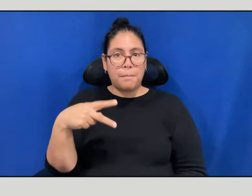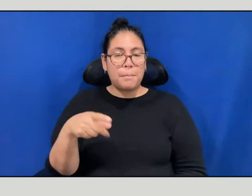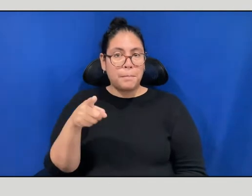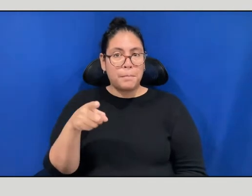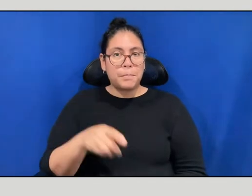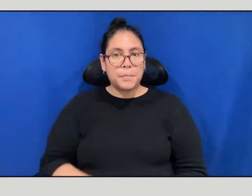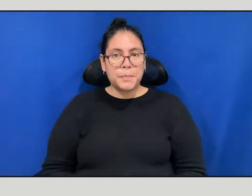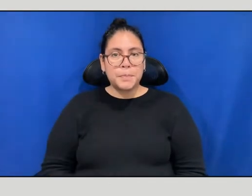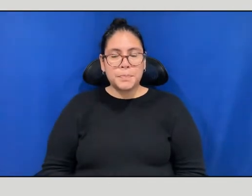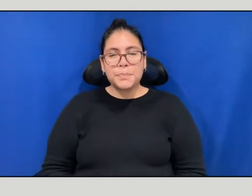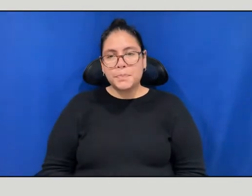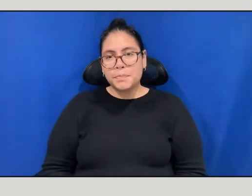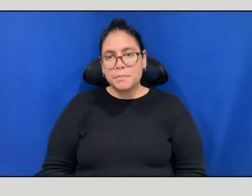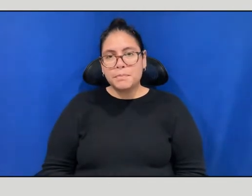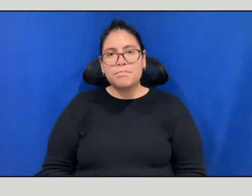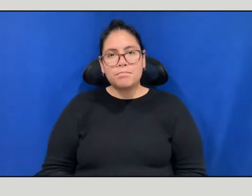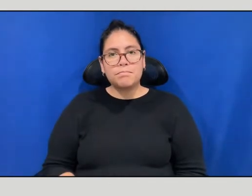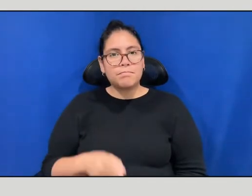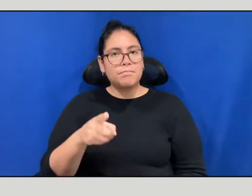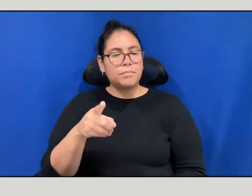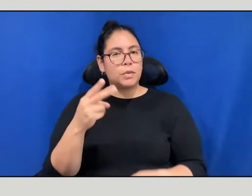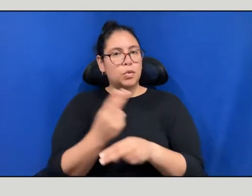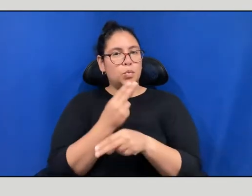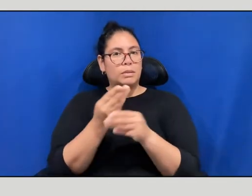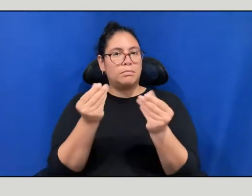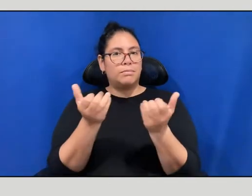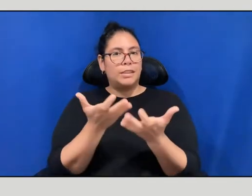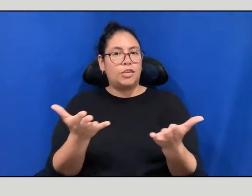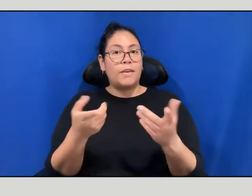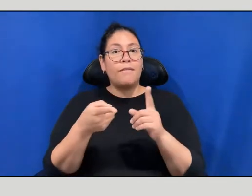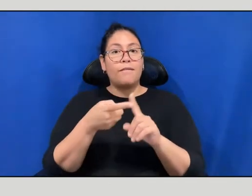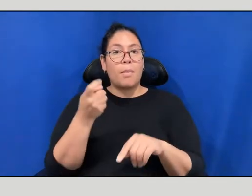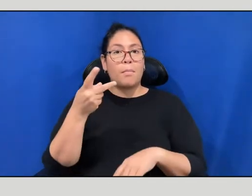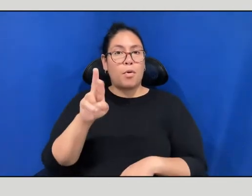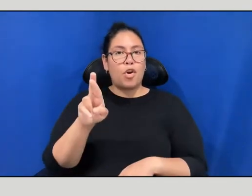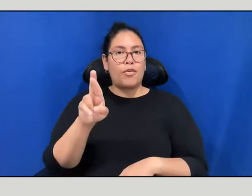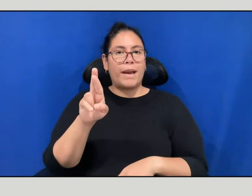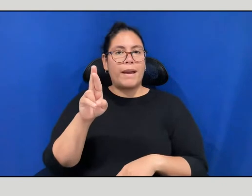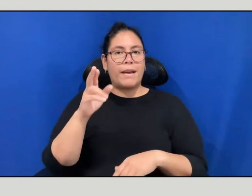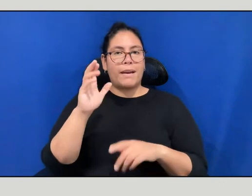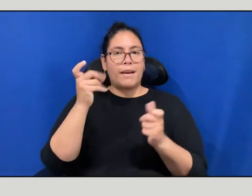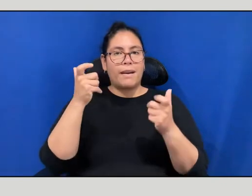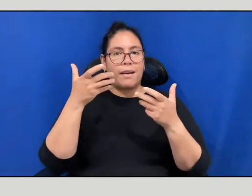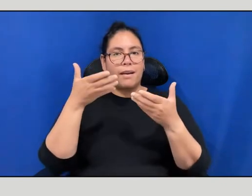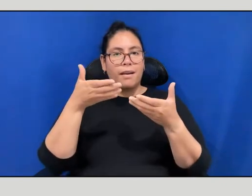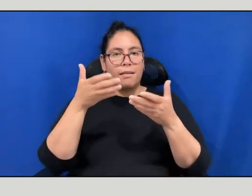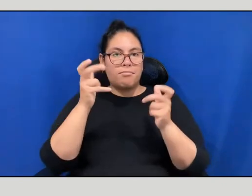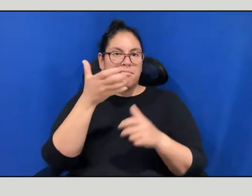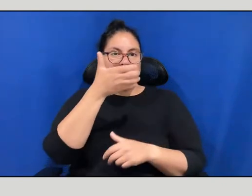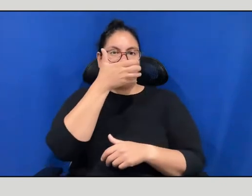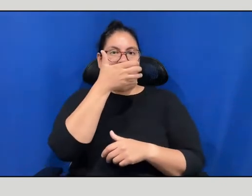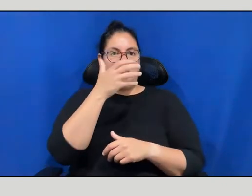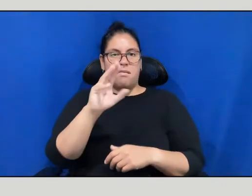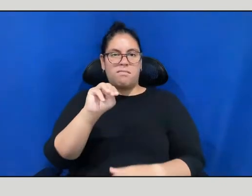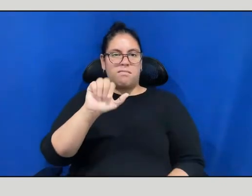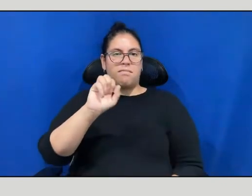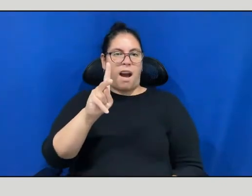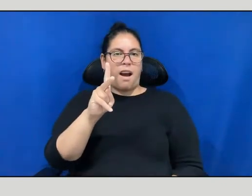in the custom of Puerto Rican masquerade. Of course, I don't want to talk directly about that masquerade,